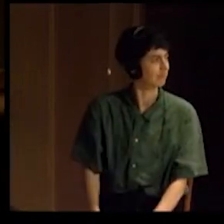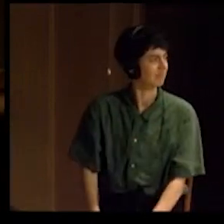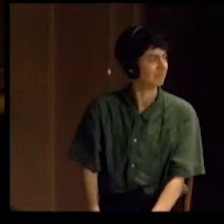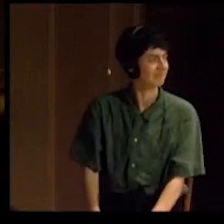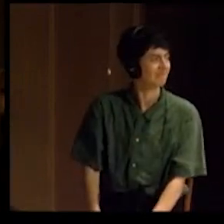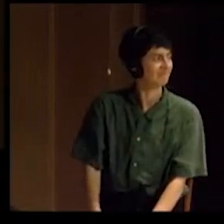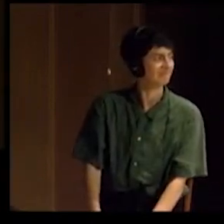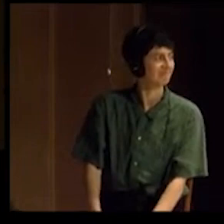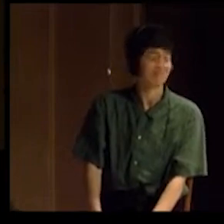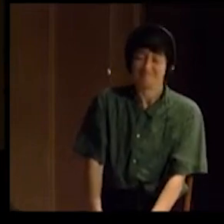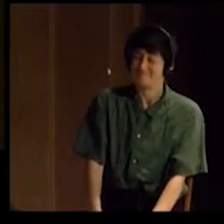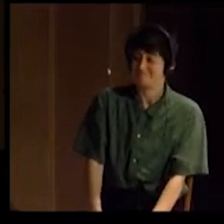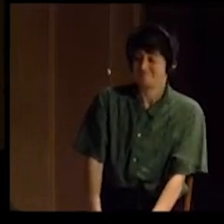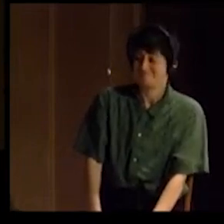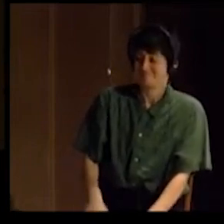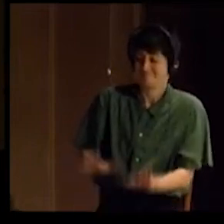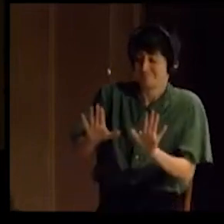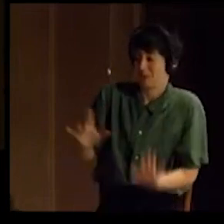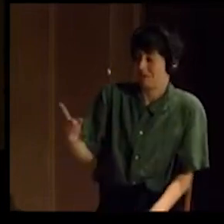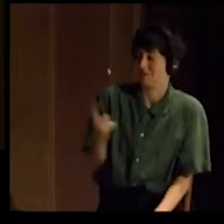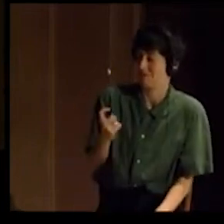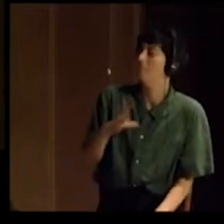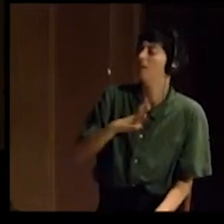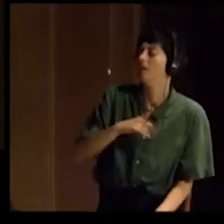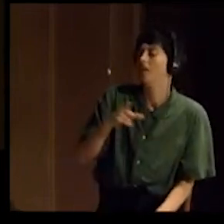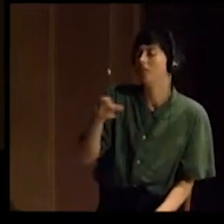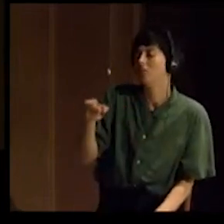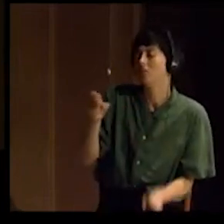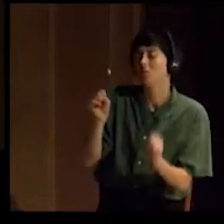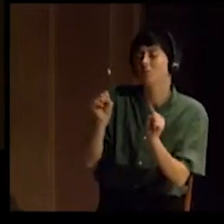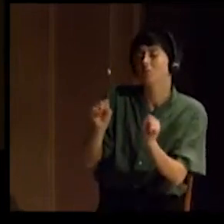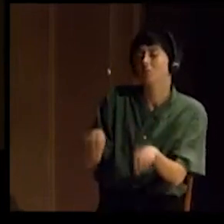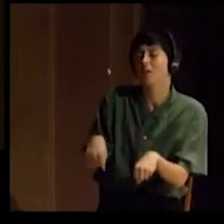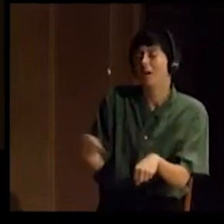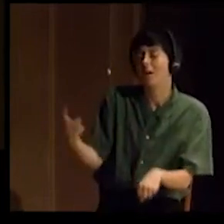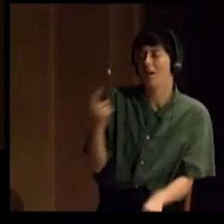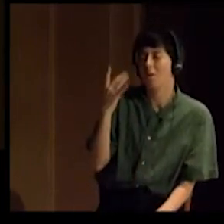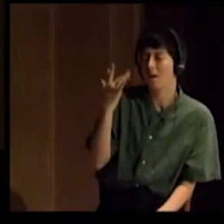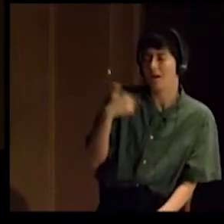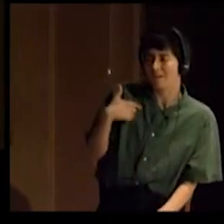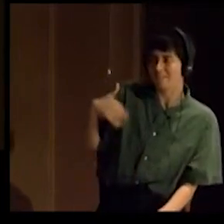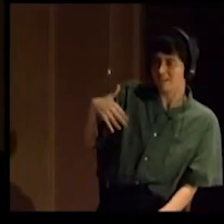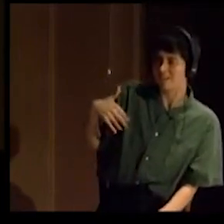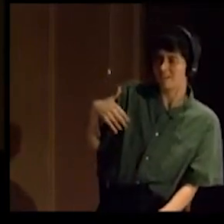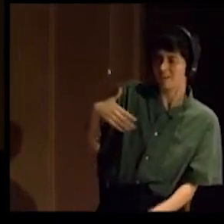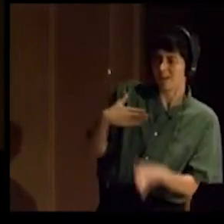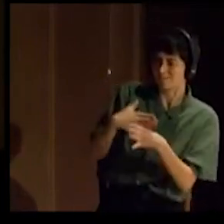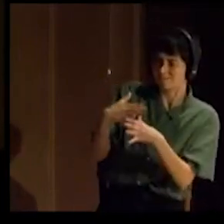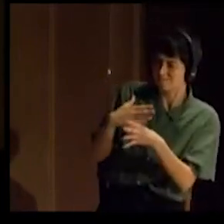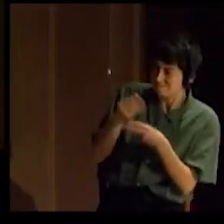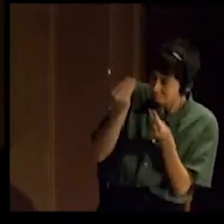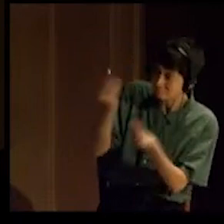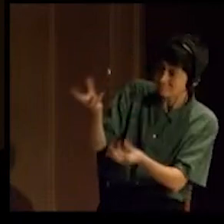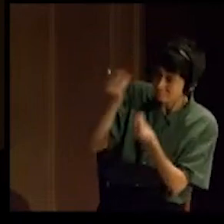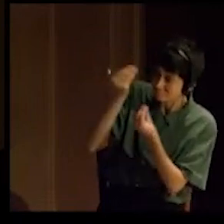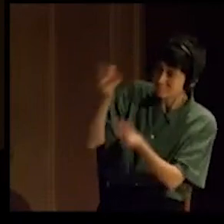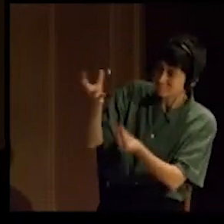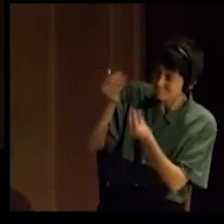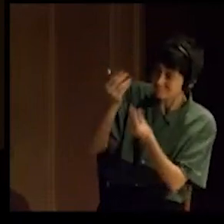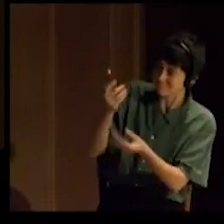that Carla's asked me that question, because I haven't shared these results with her yet. They're like, fresh off. Like, literally I got these results a few days ago.